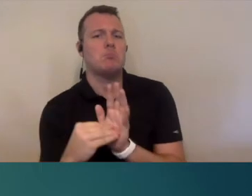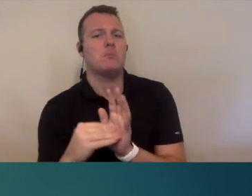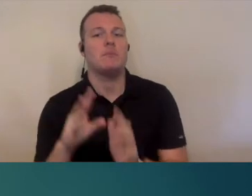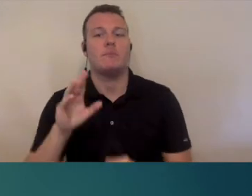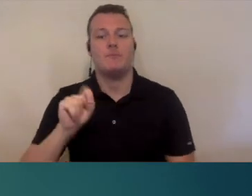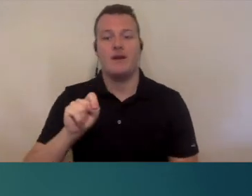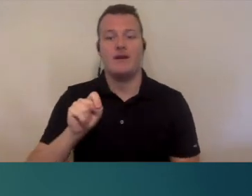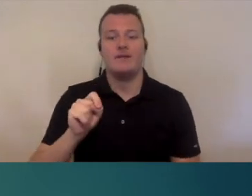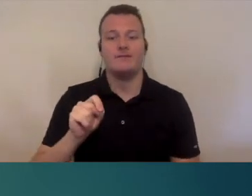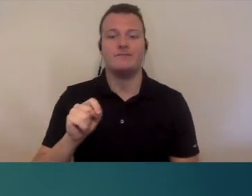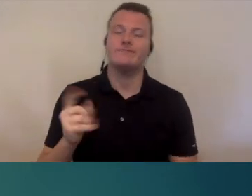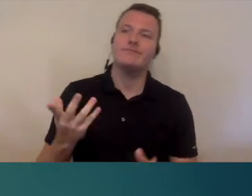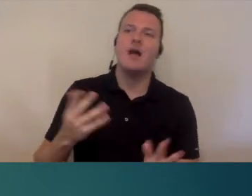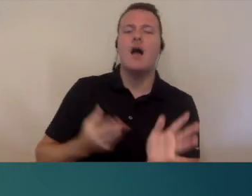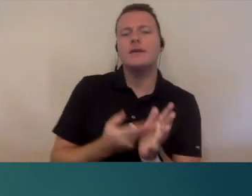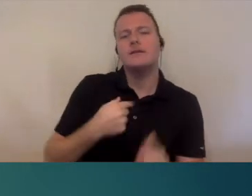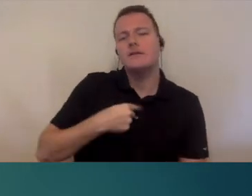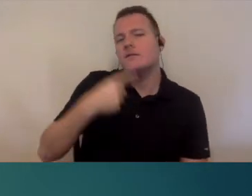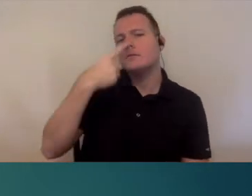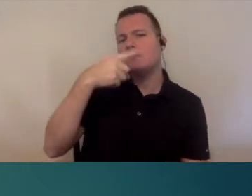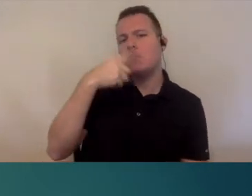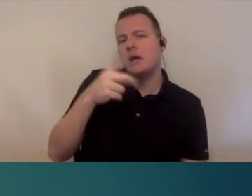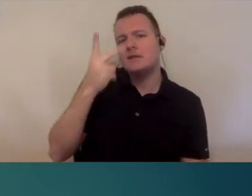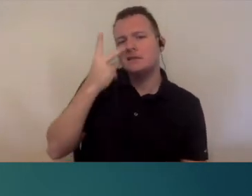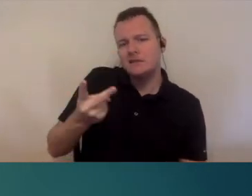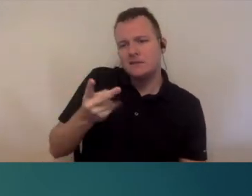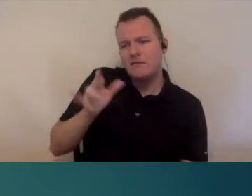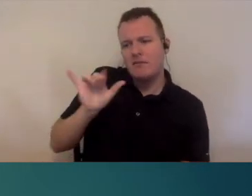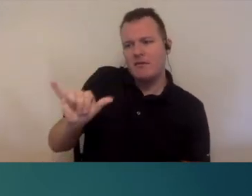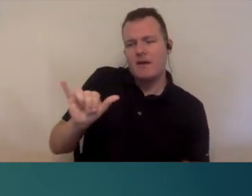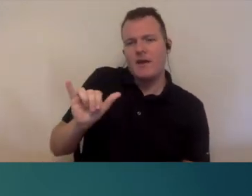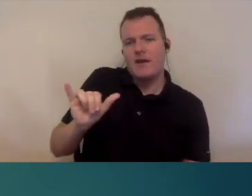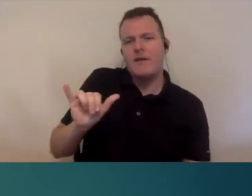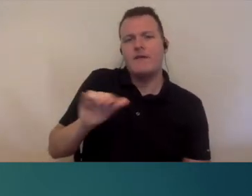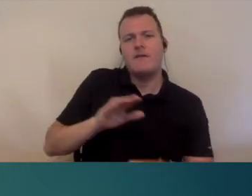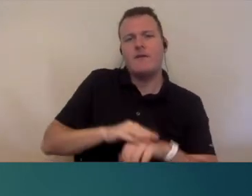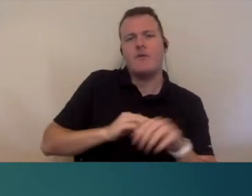this particular, -and I didn't mind that it was on her resume- but this applicant,